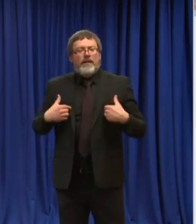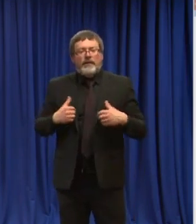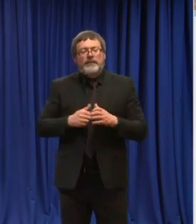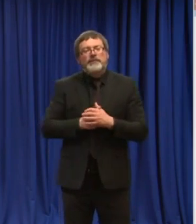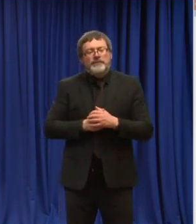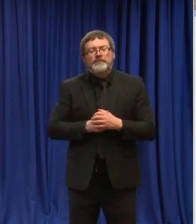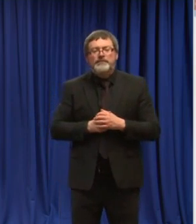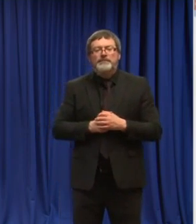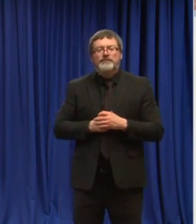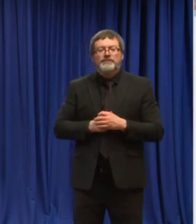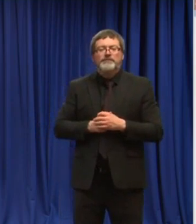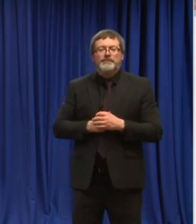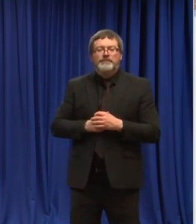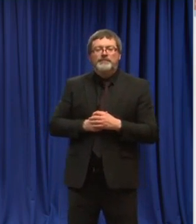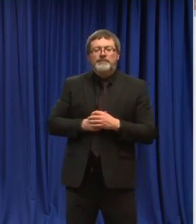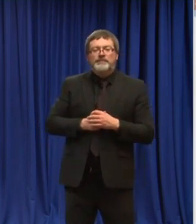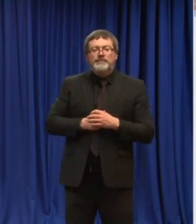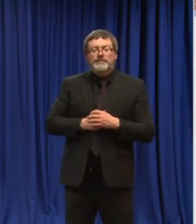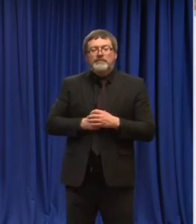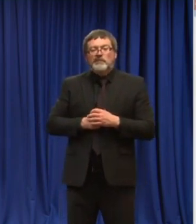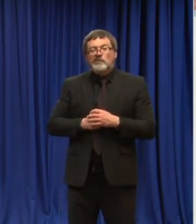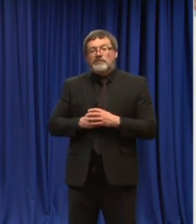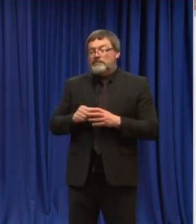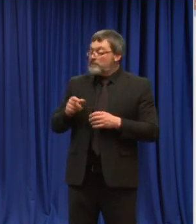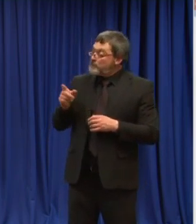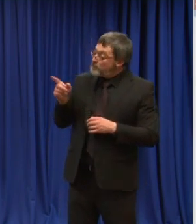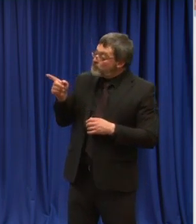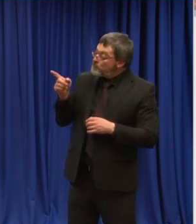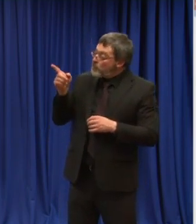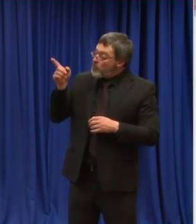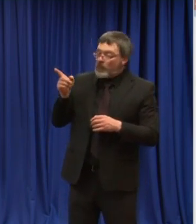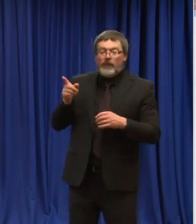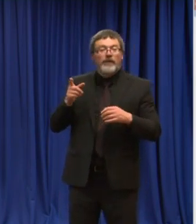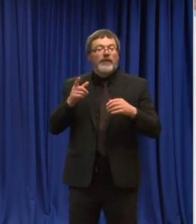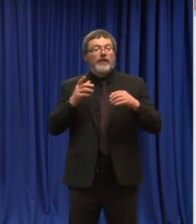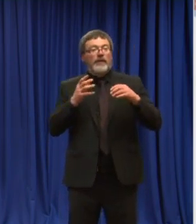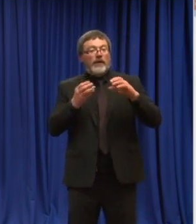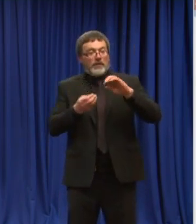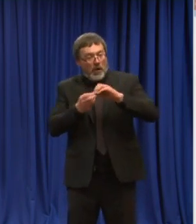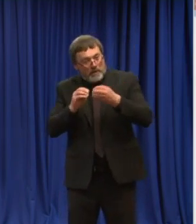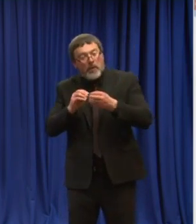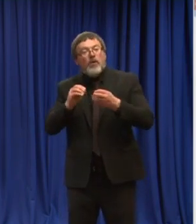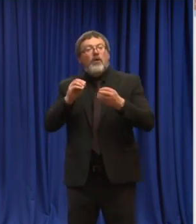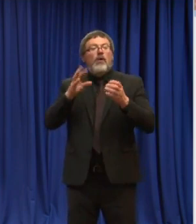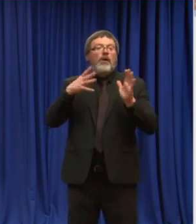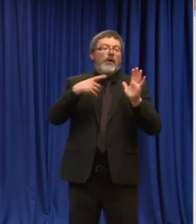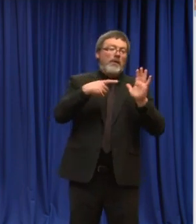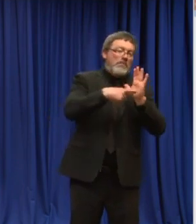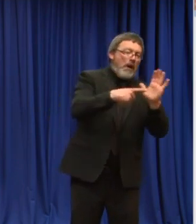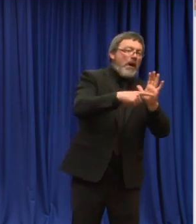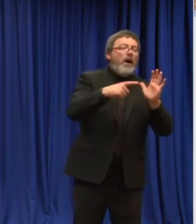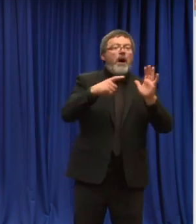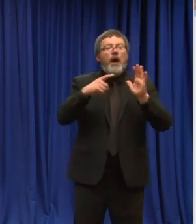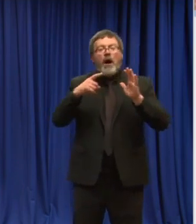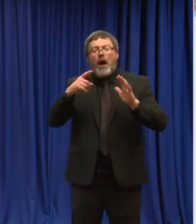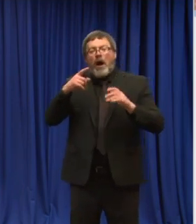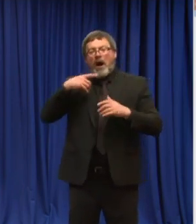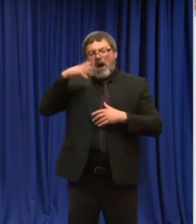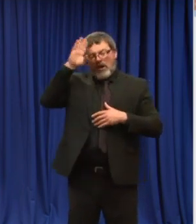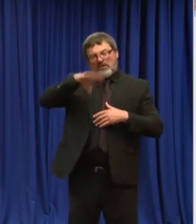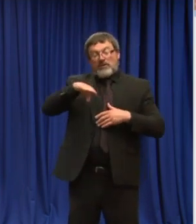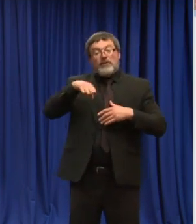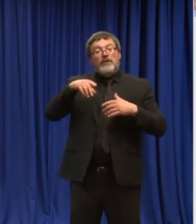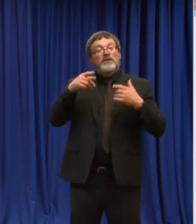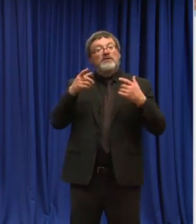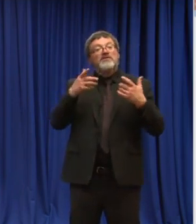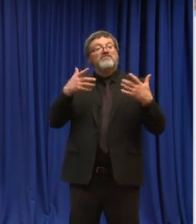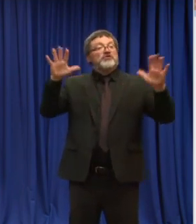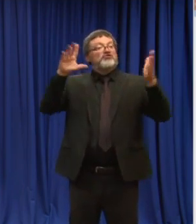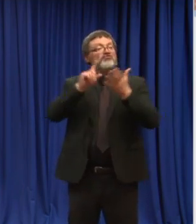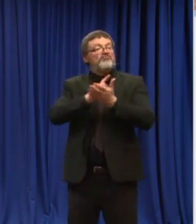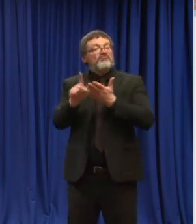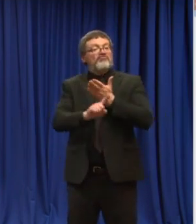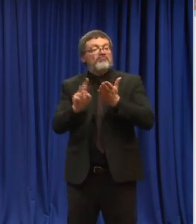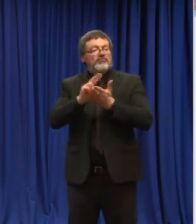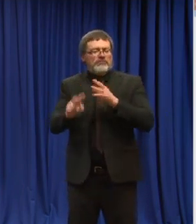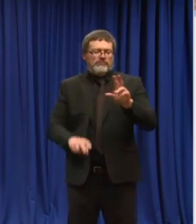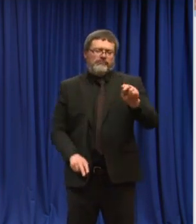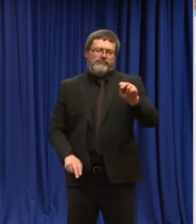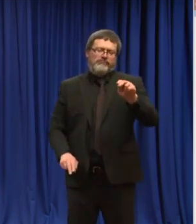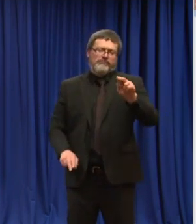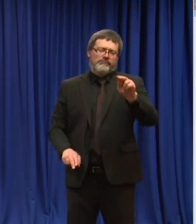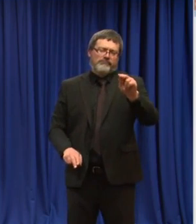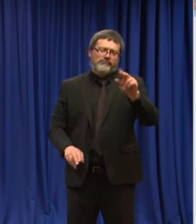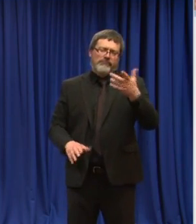SO IN SUMMARY, LET ME JUST SAY THAT I THINK BASED ON WHAT WE’RE SEEING IN THE DATA AND WHAT WE’VE SEEN IN SOME OF THE MODELING STUDIES THAT THIS EPIDEMIC WE EXPECT WILL LAST